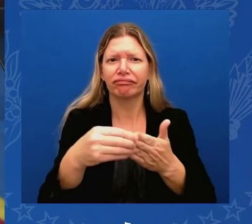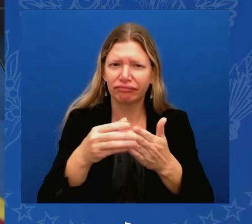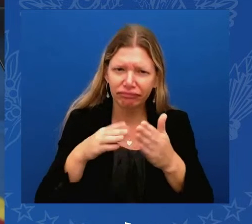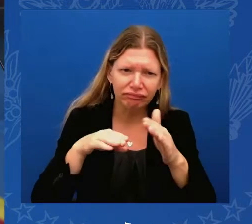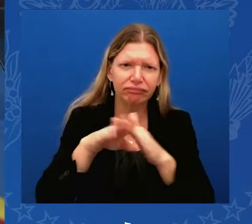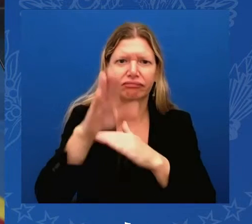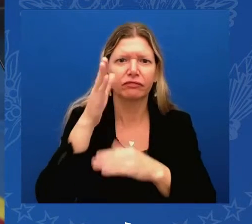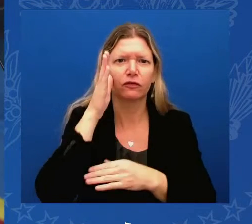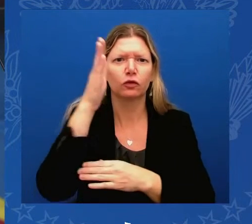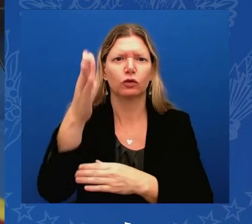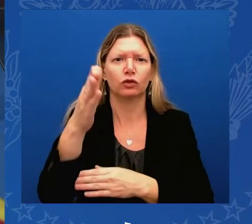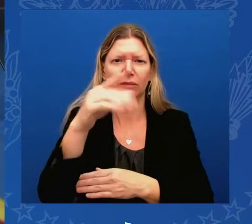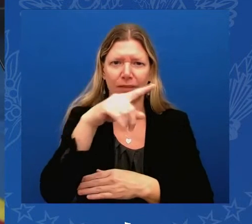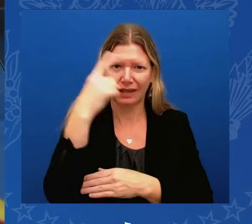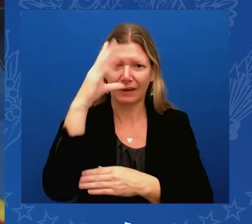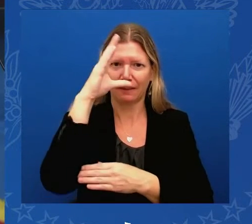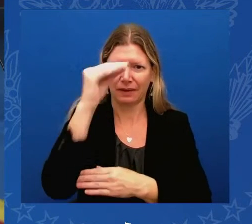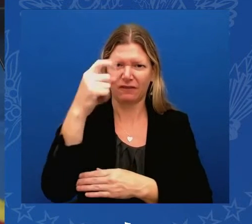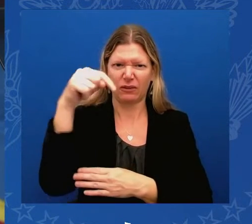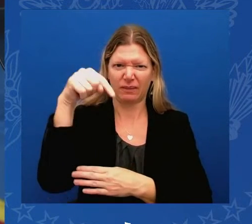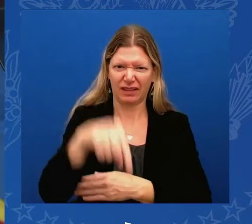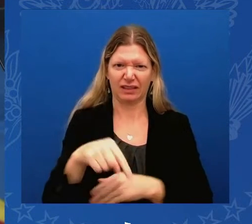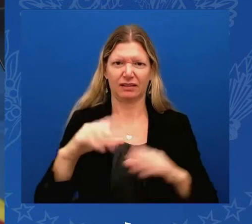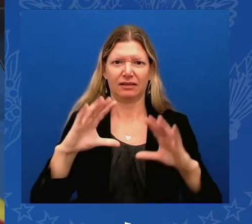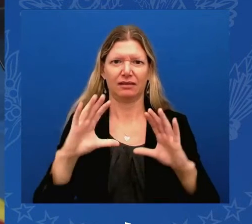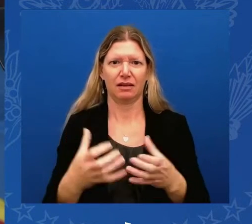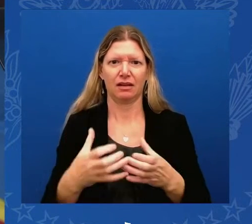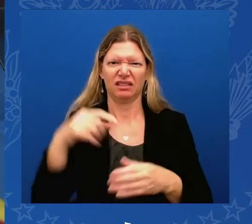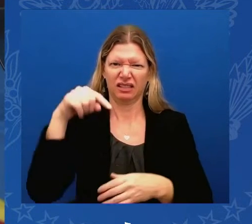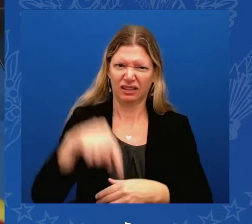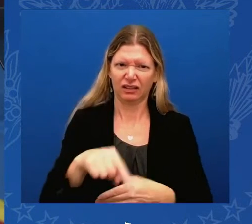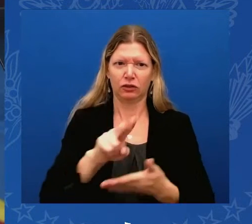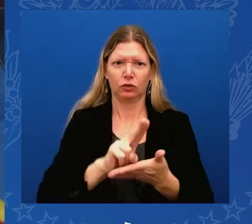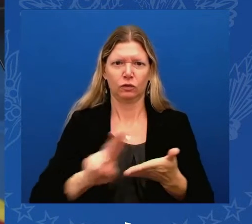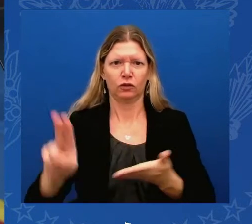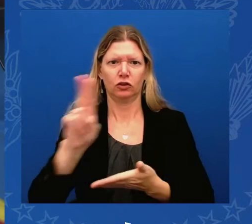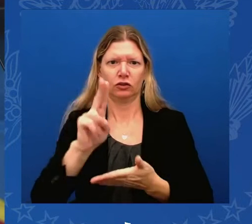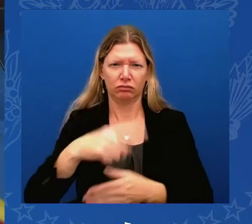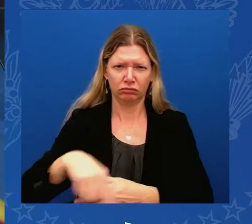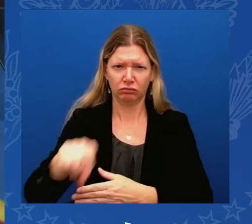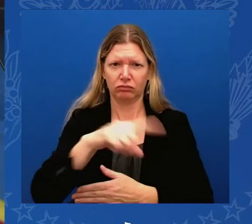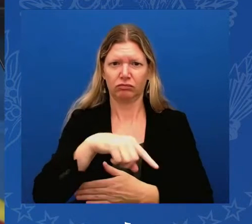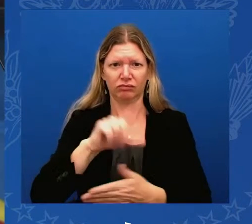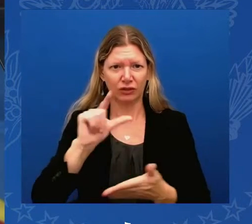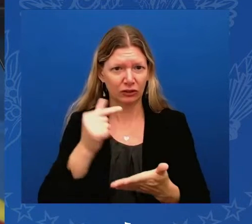But, graduates, this is what we're up against: extremist forces aligned against the meaning